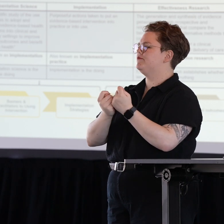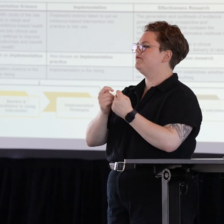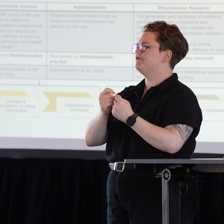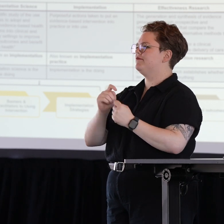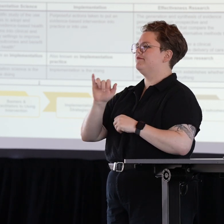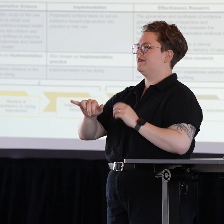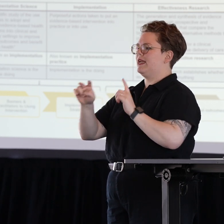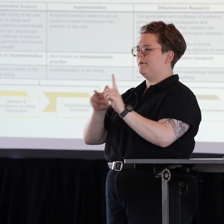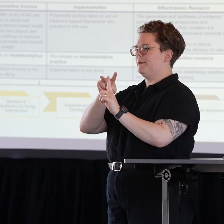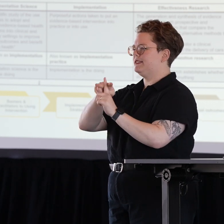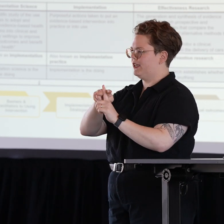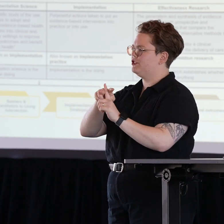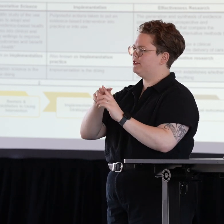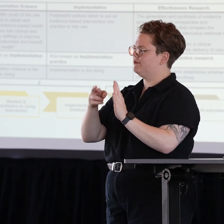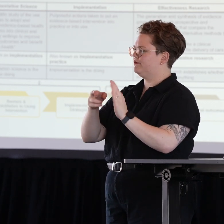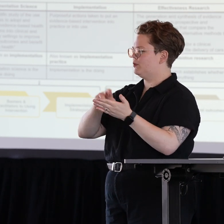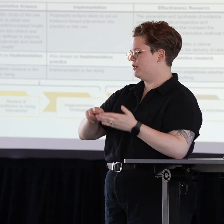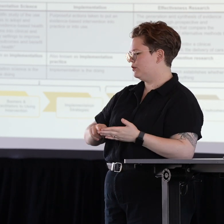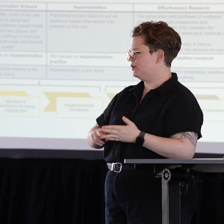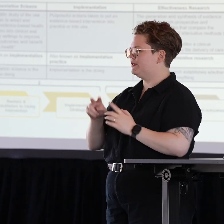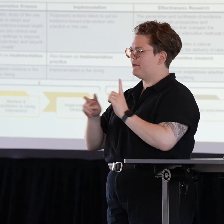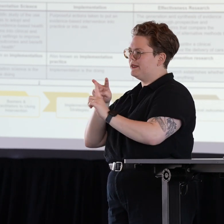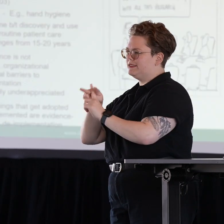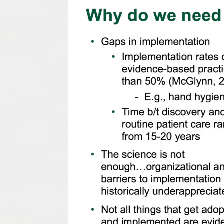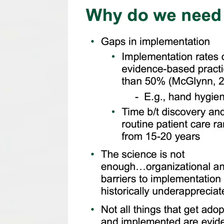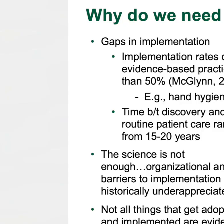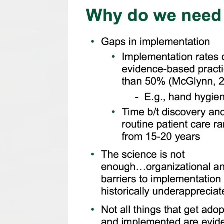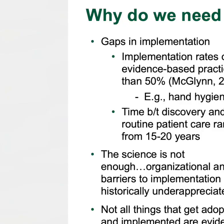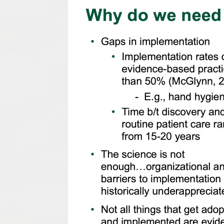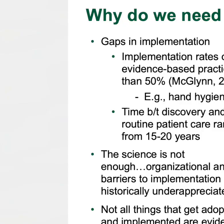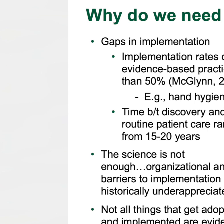implementation research or implementation science. Why do